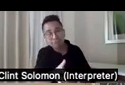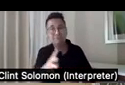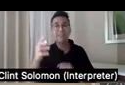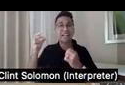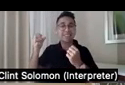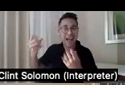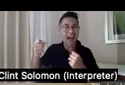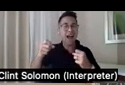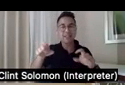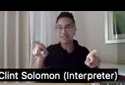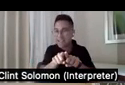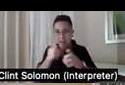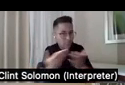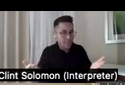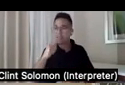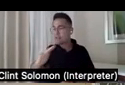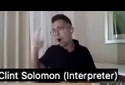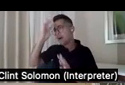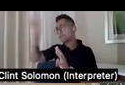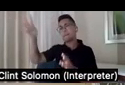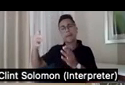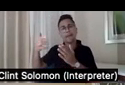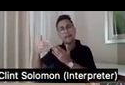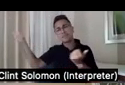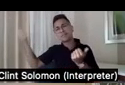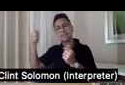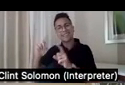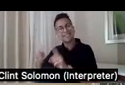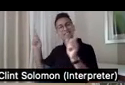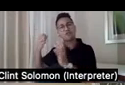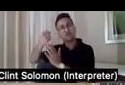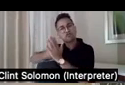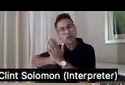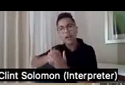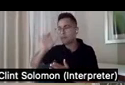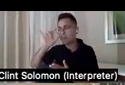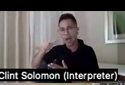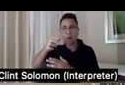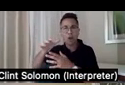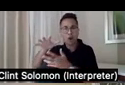up a separate script and then this confuses the child of course they're going to add lib a little